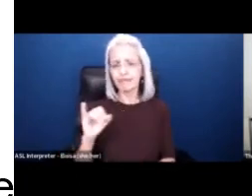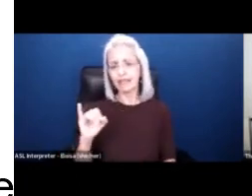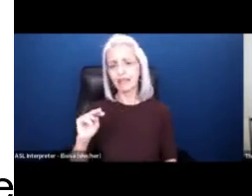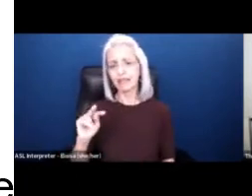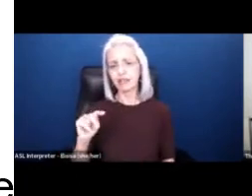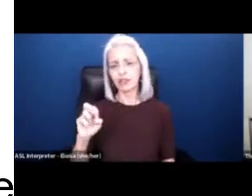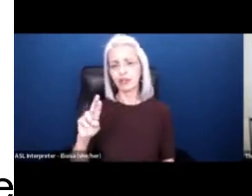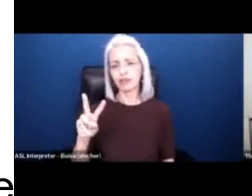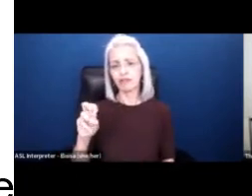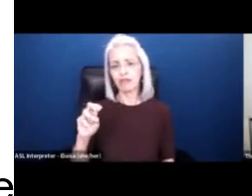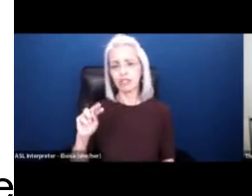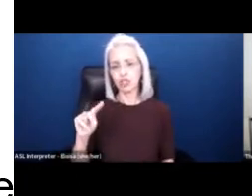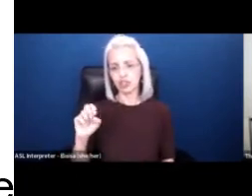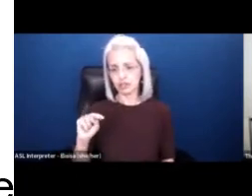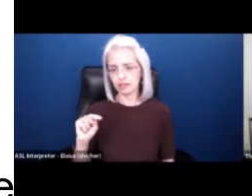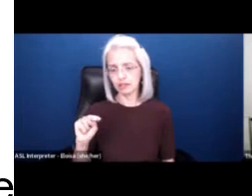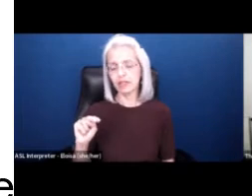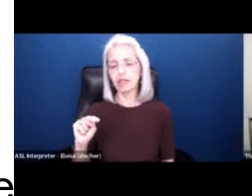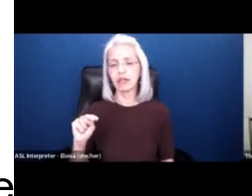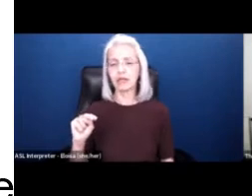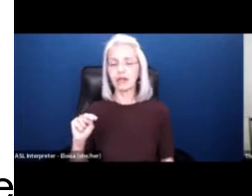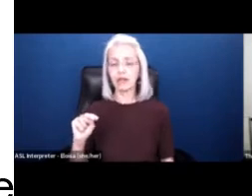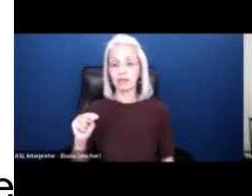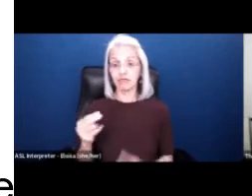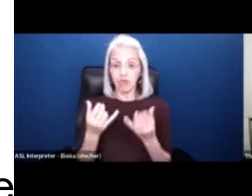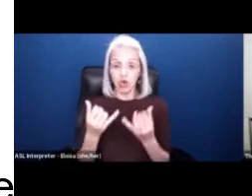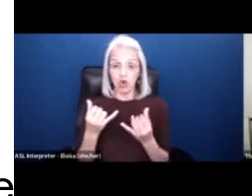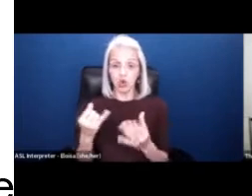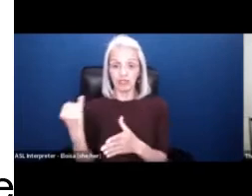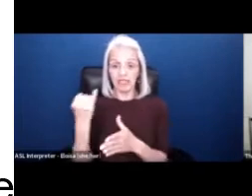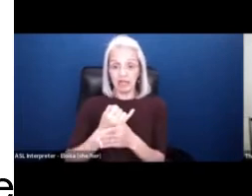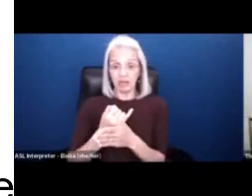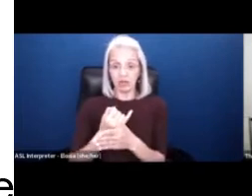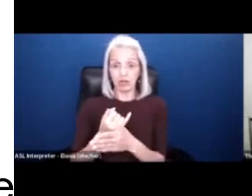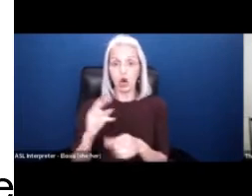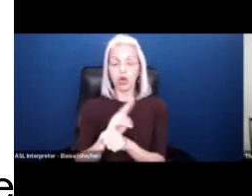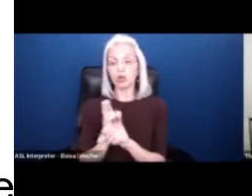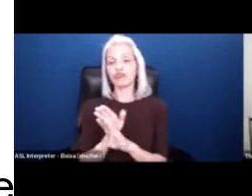on the one hand there, the existing interventions that are used very widely by mental